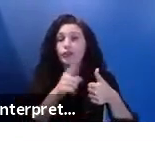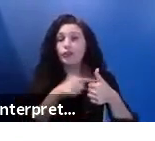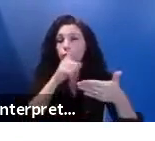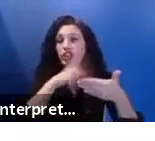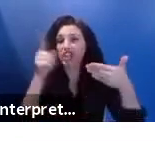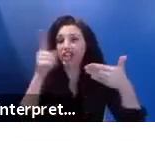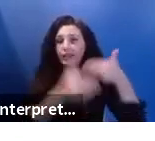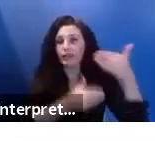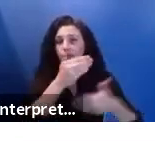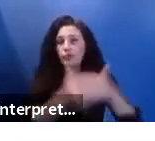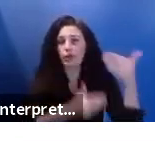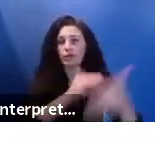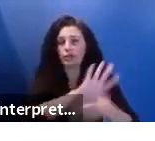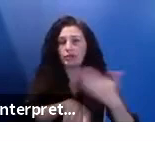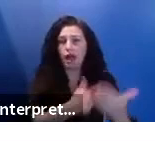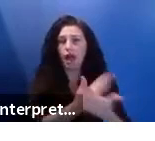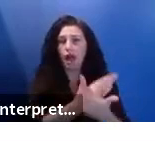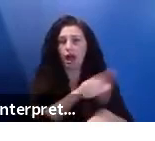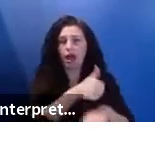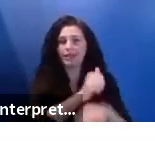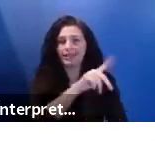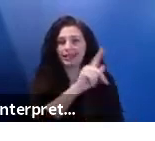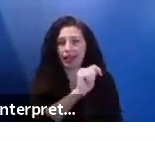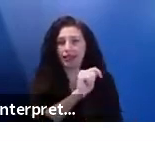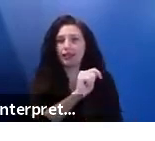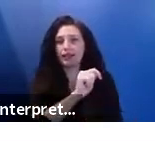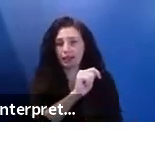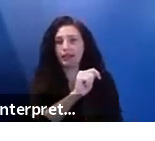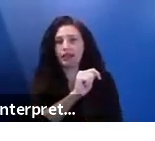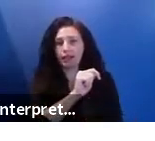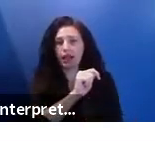All sets are basically going to be closed sets in the sense that there should be no visitors on set,